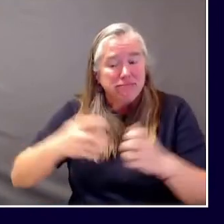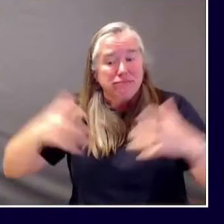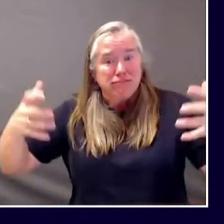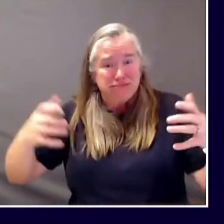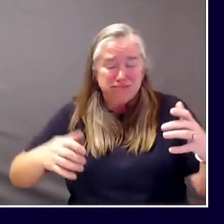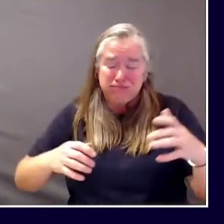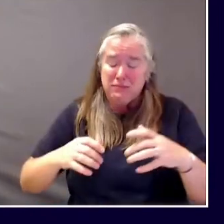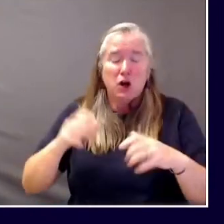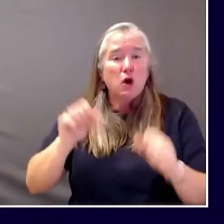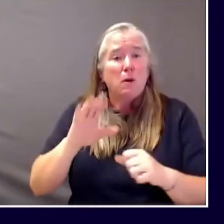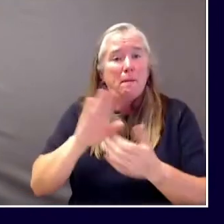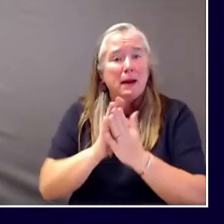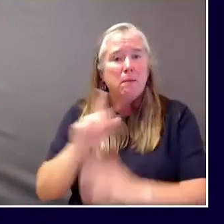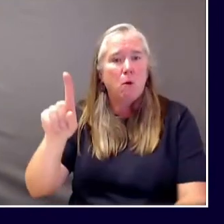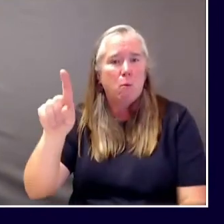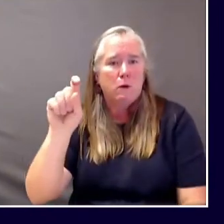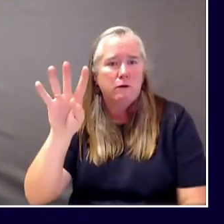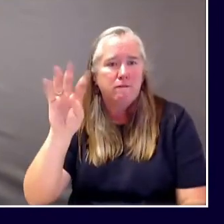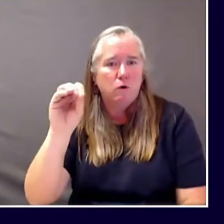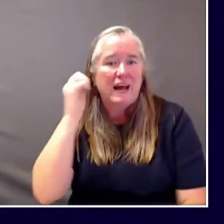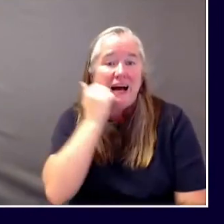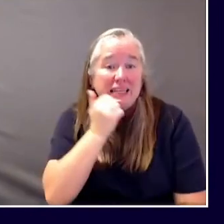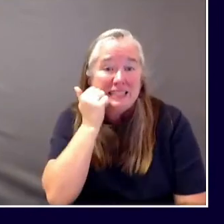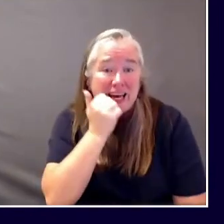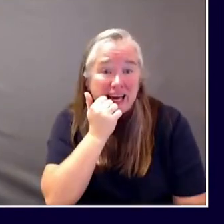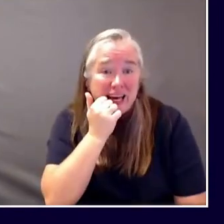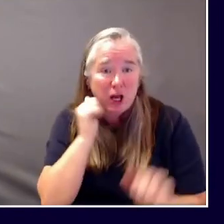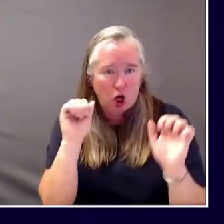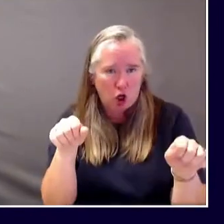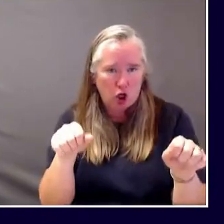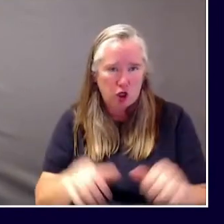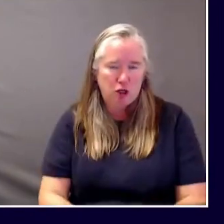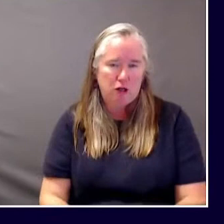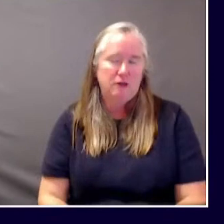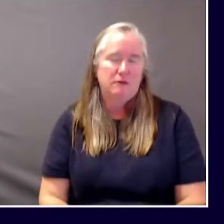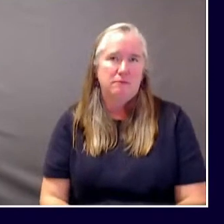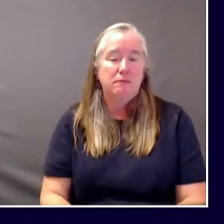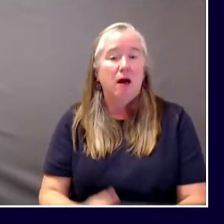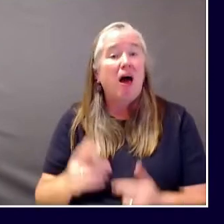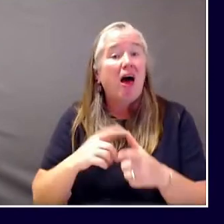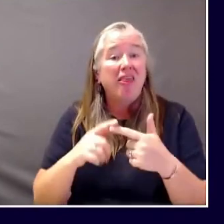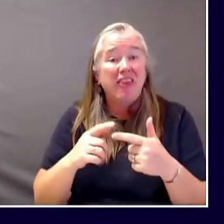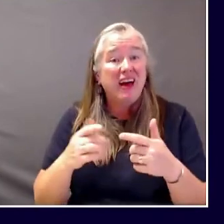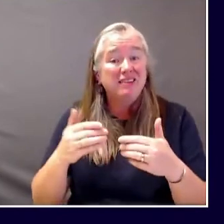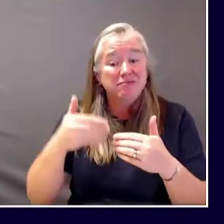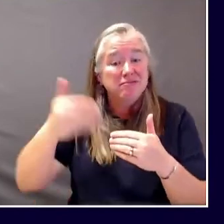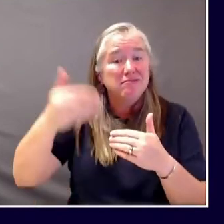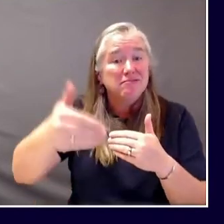about a hundred and forty cases